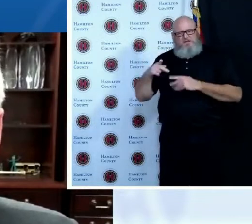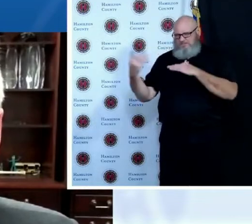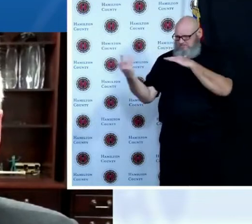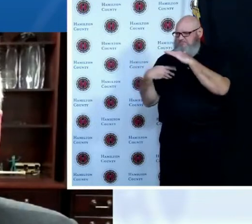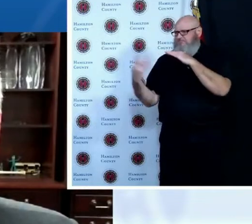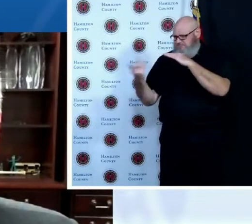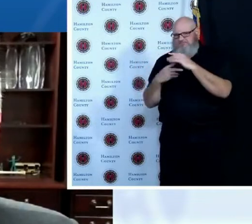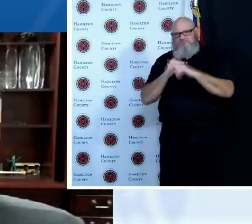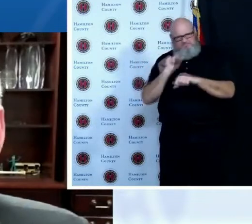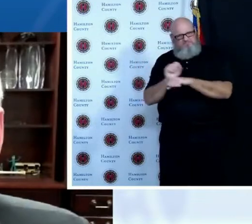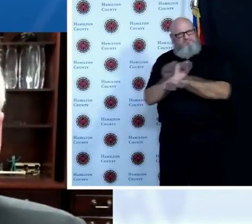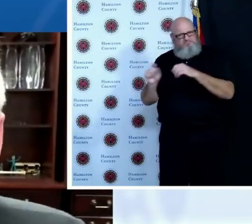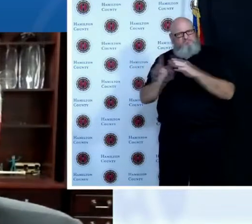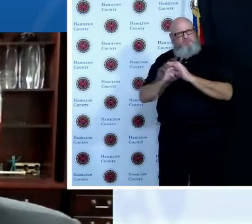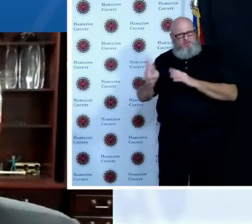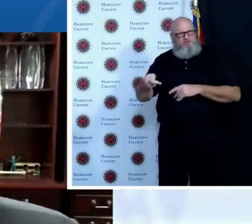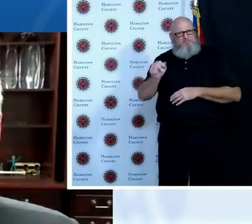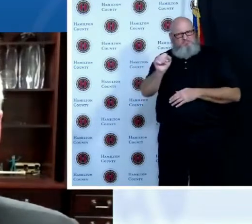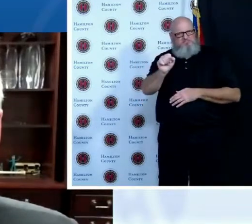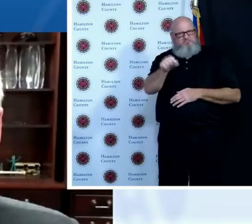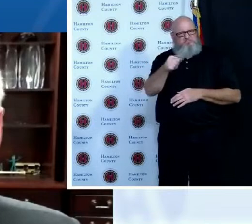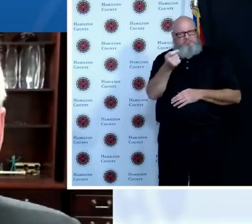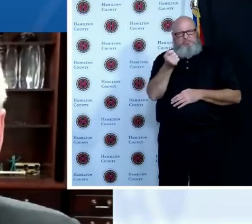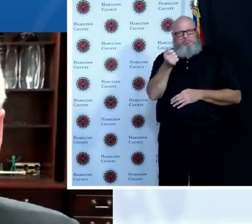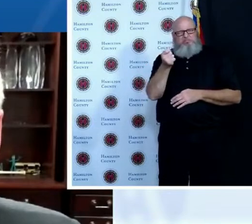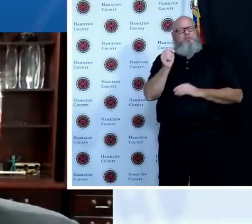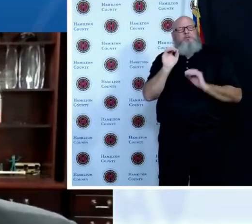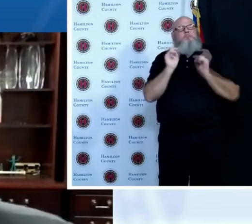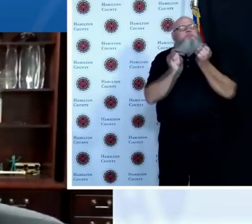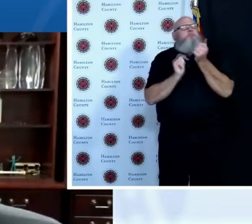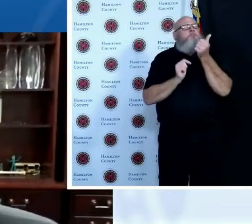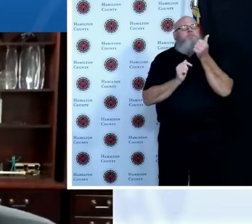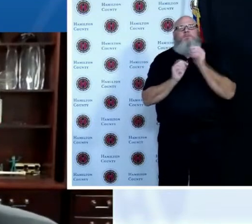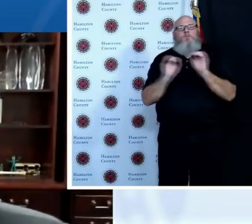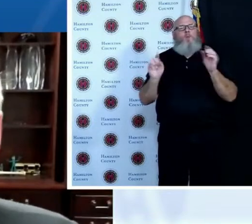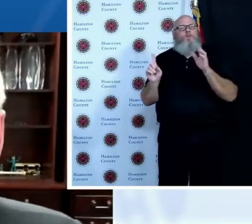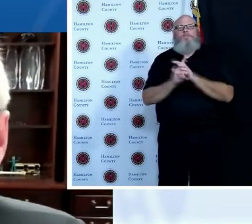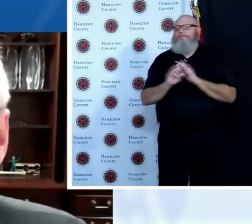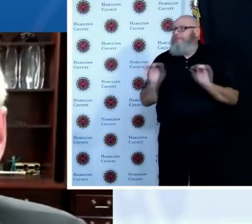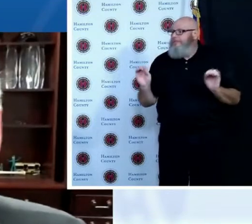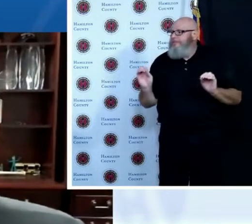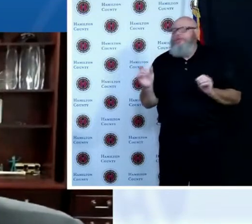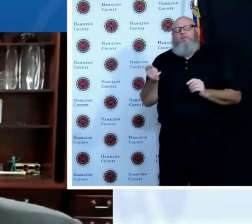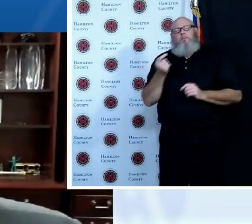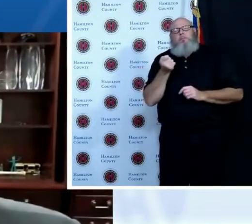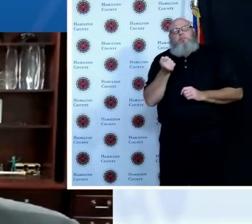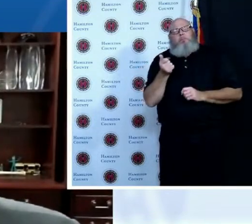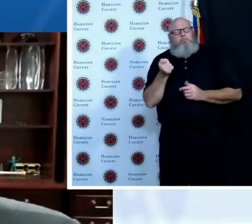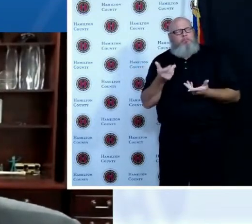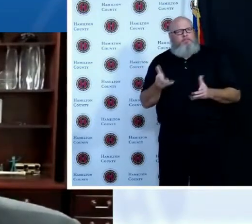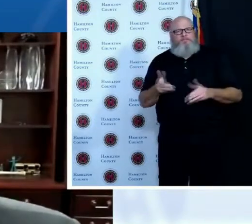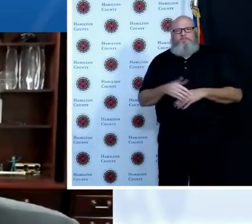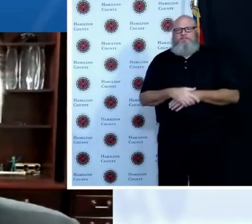so we were able to actually rather than inside 975 we were able to vaccinate almost 1100 people